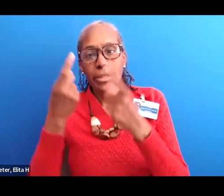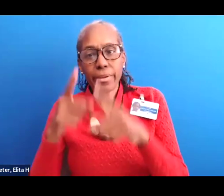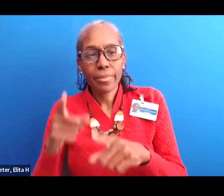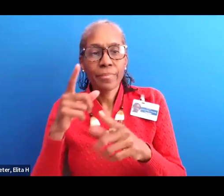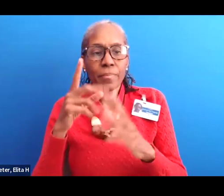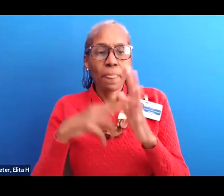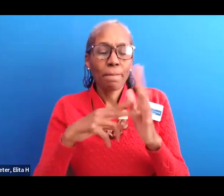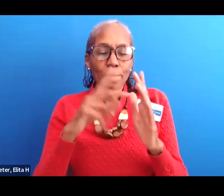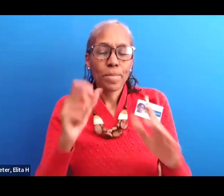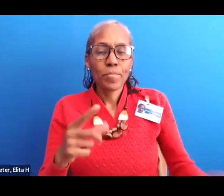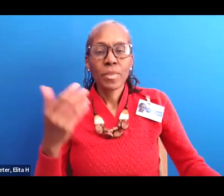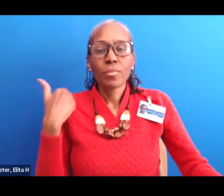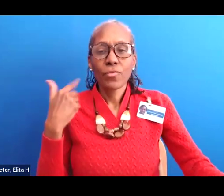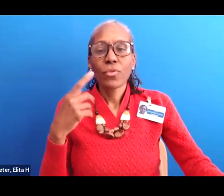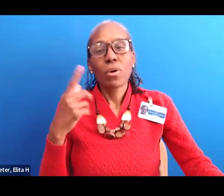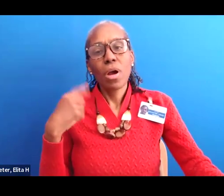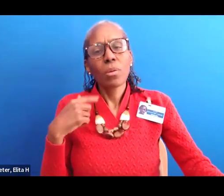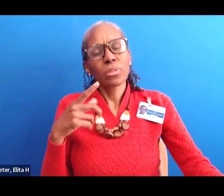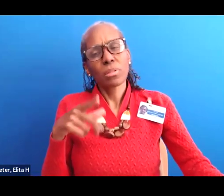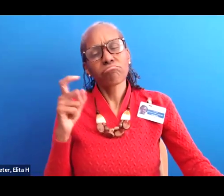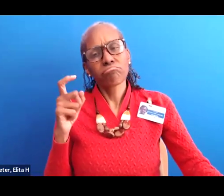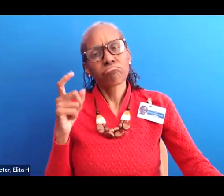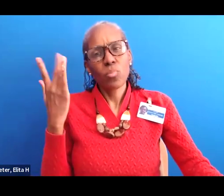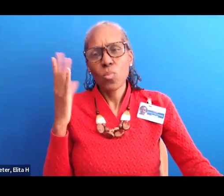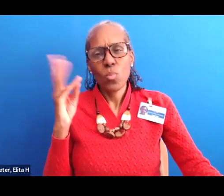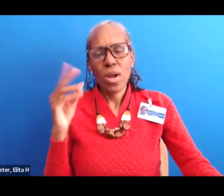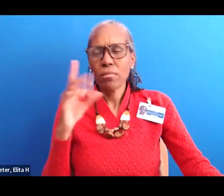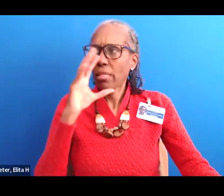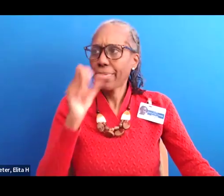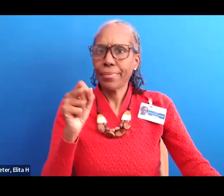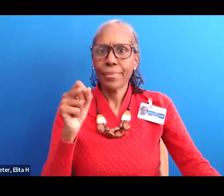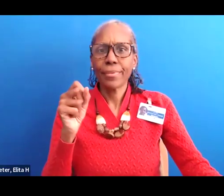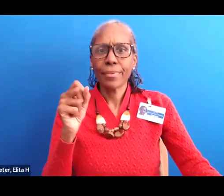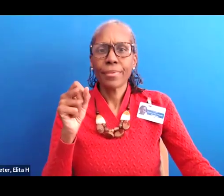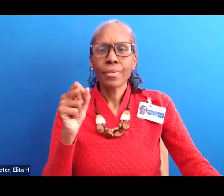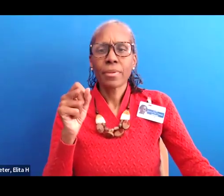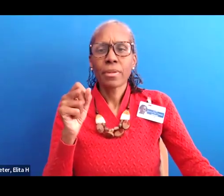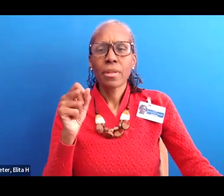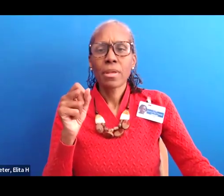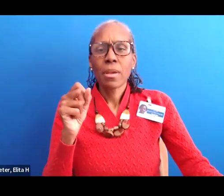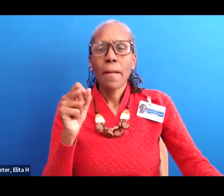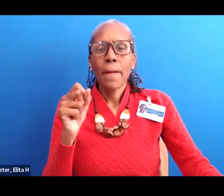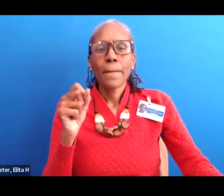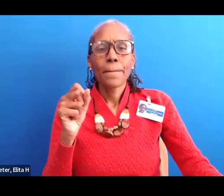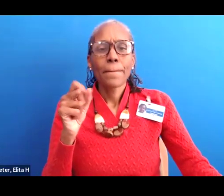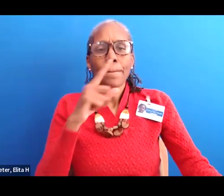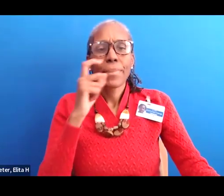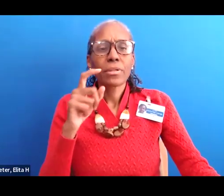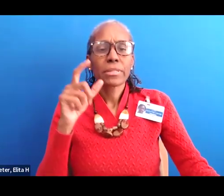I read this question before and I was just thinking, wow, this is really fascinating because usually AD happens